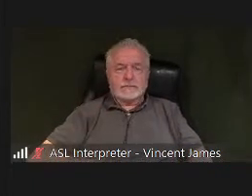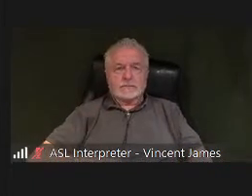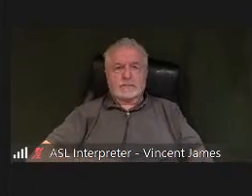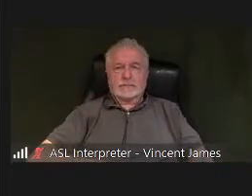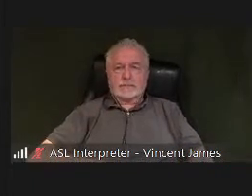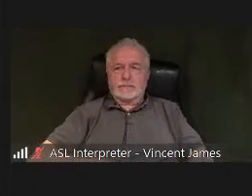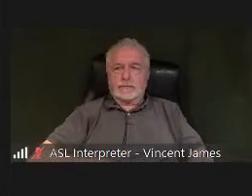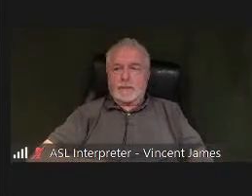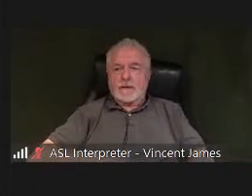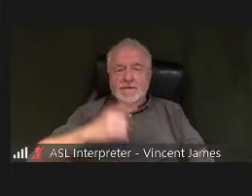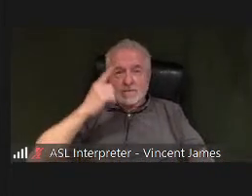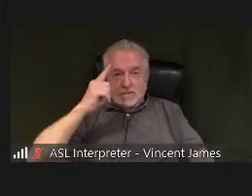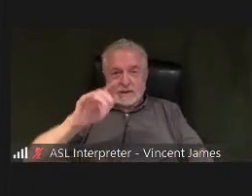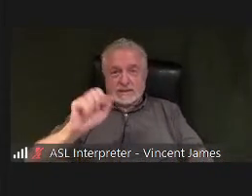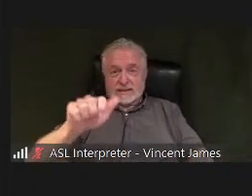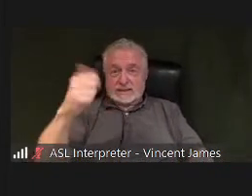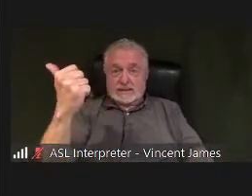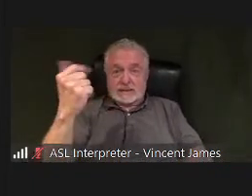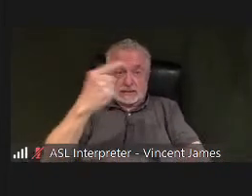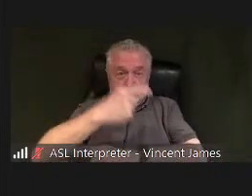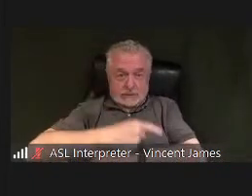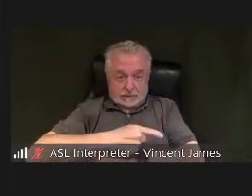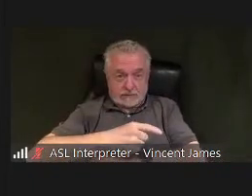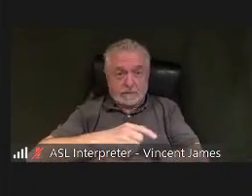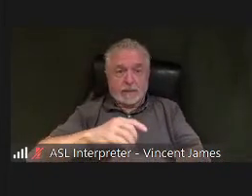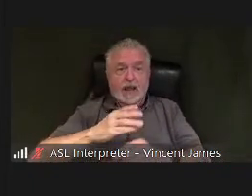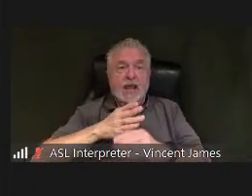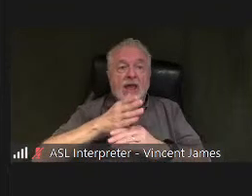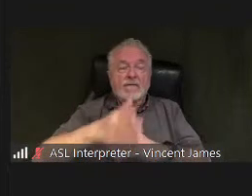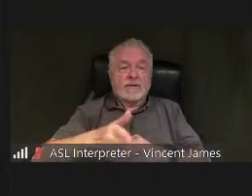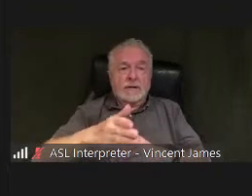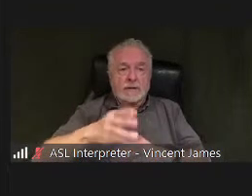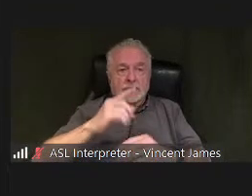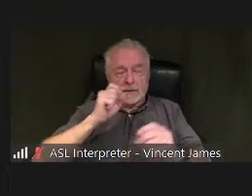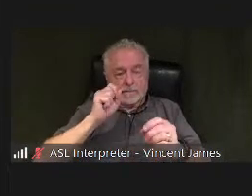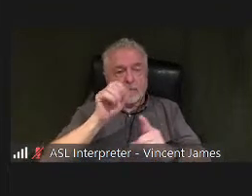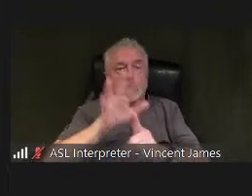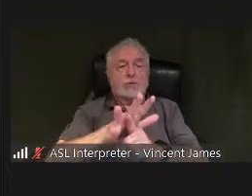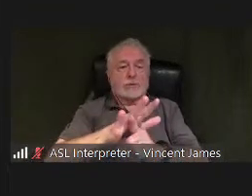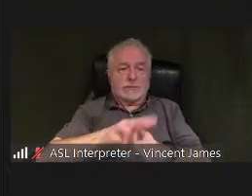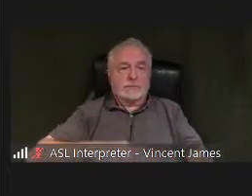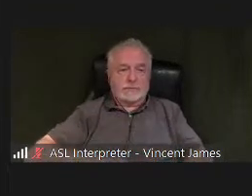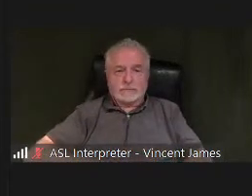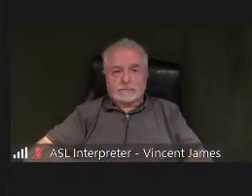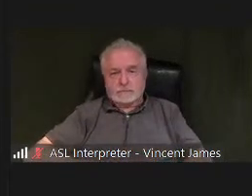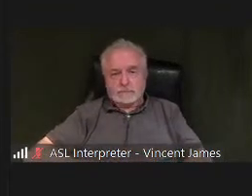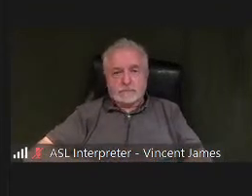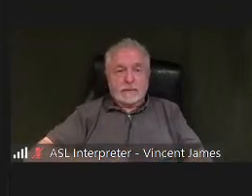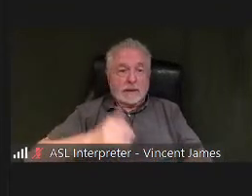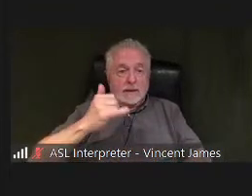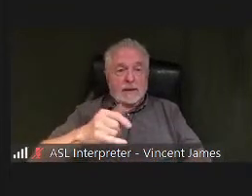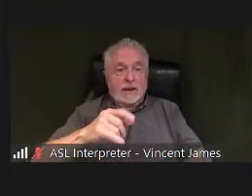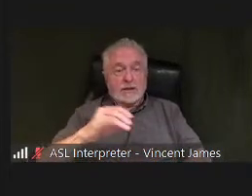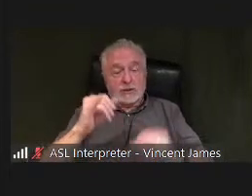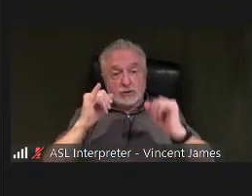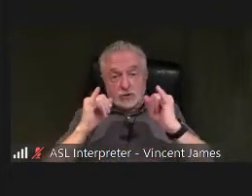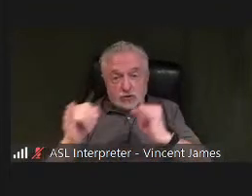For at least 10 days after they've been exposed. Now, the instruction